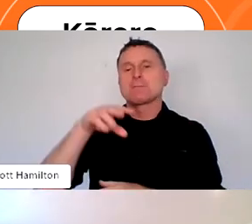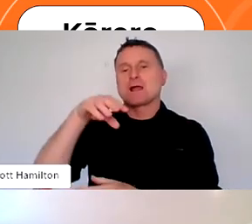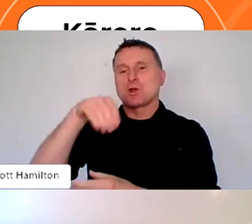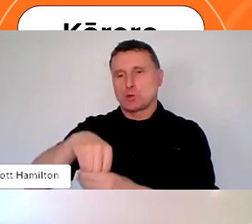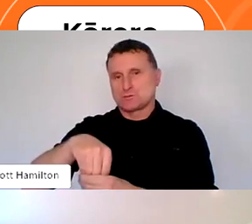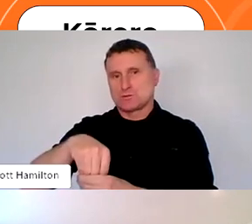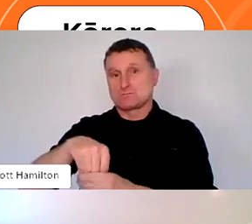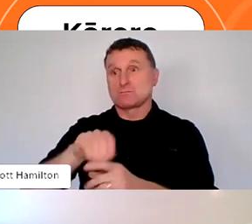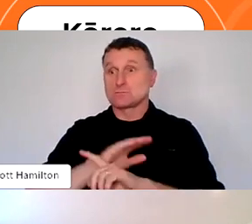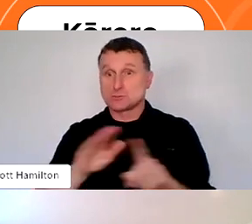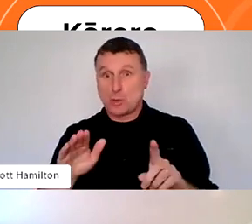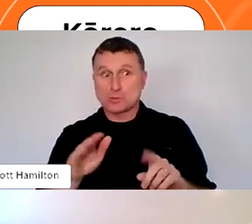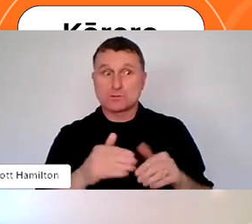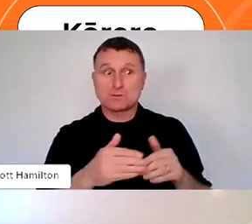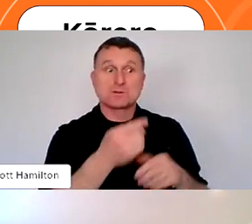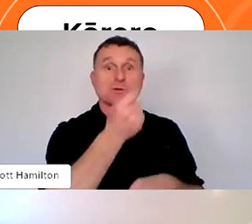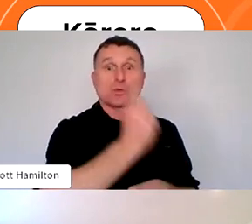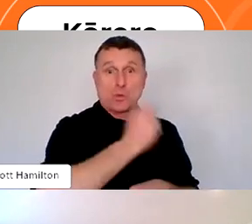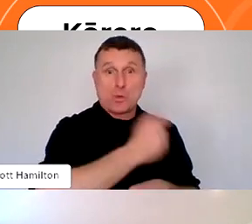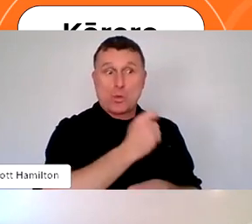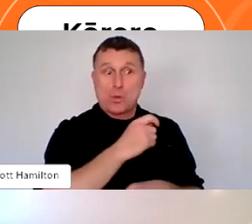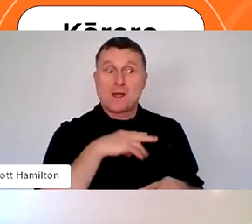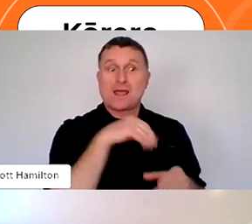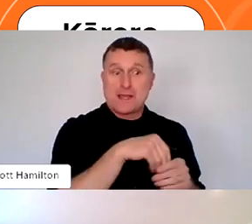court, we'll be prepared for that, but in the meantime it's strategic